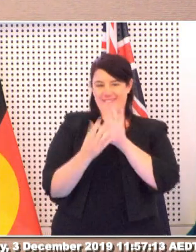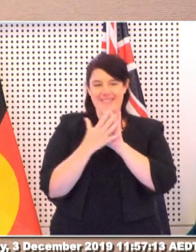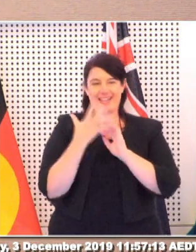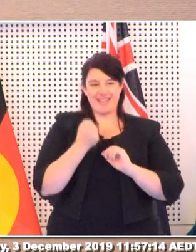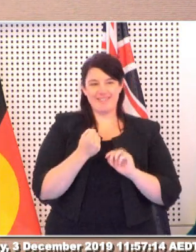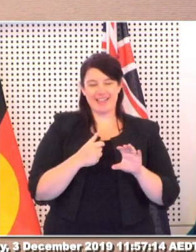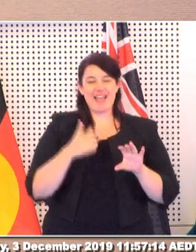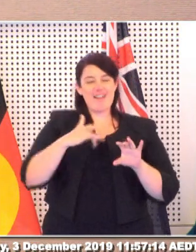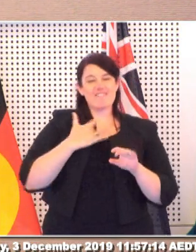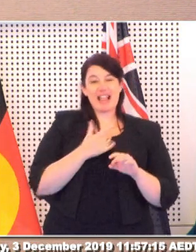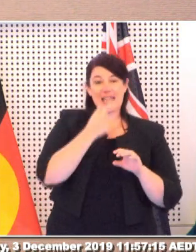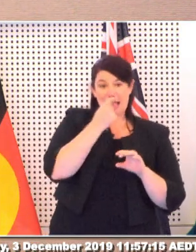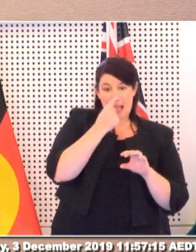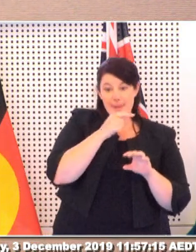having their access needs met.